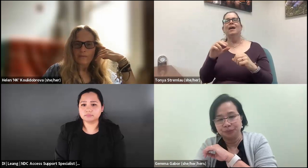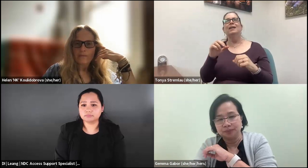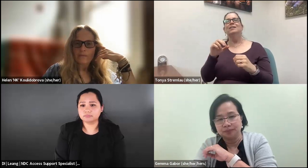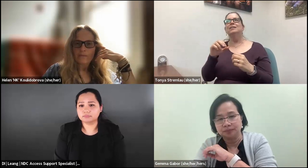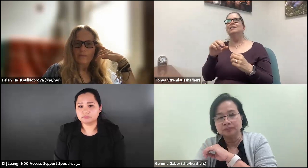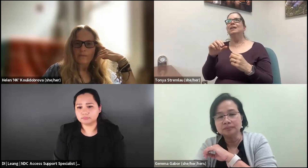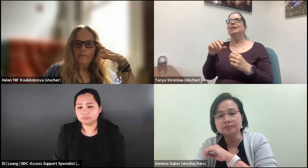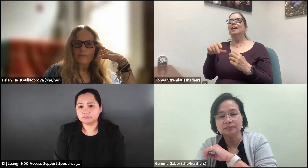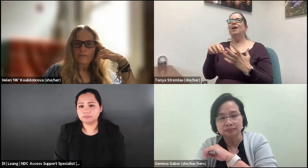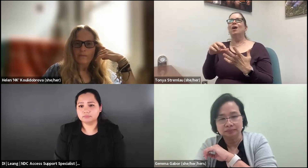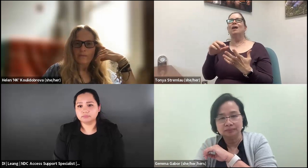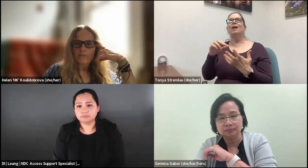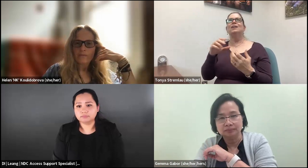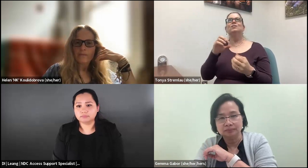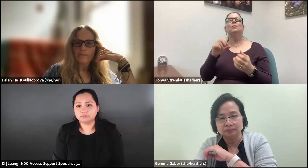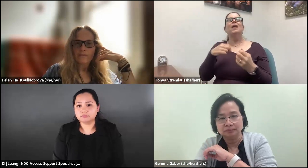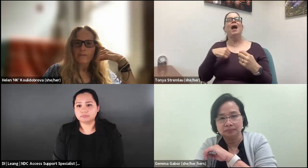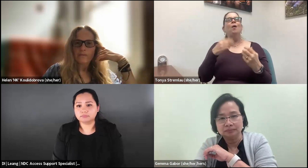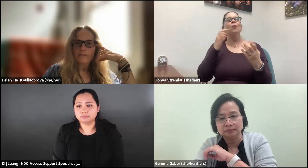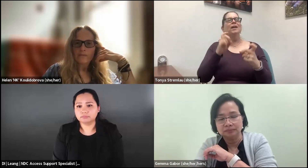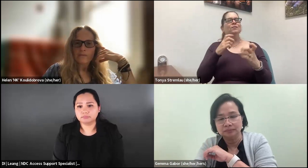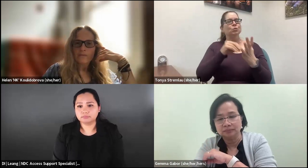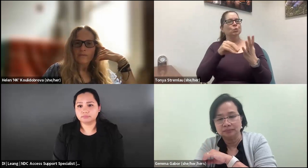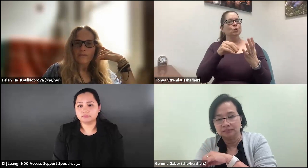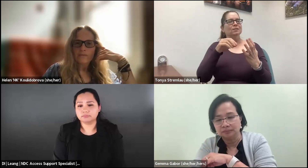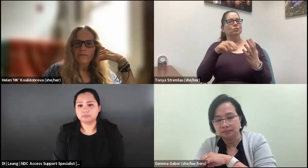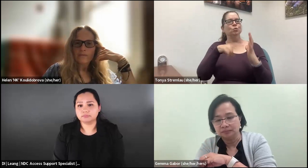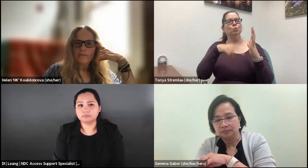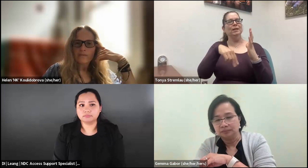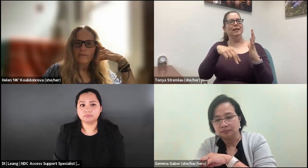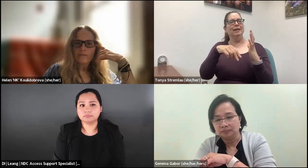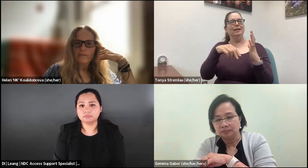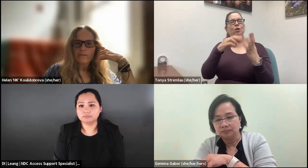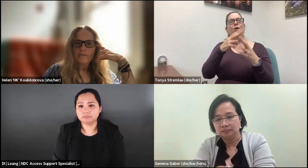They have some English language knowledge.